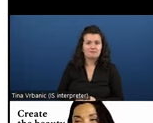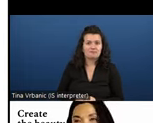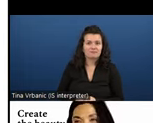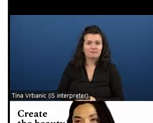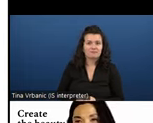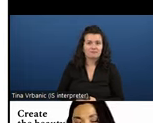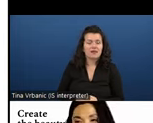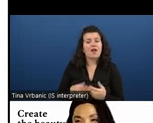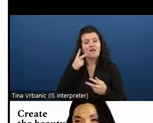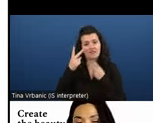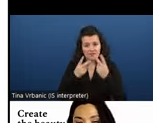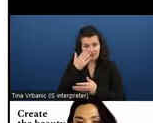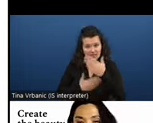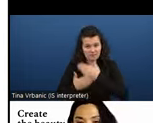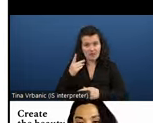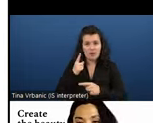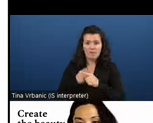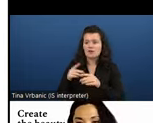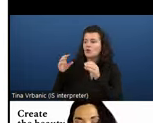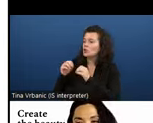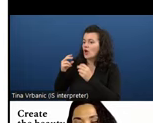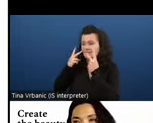it's, it's more speaking to what the mental health issues right.